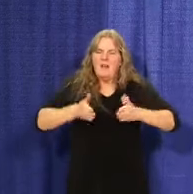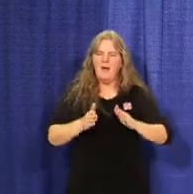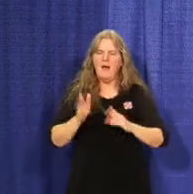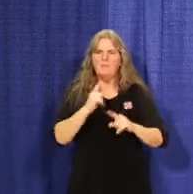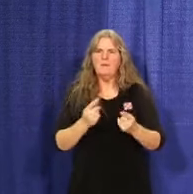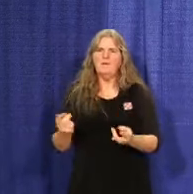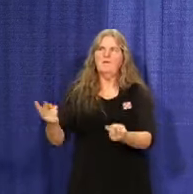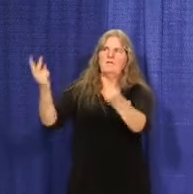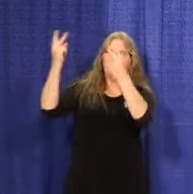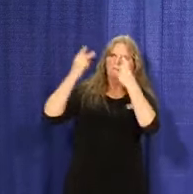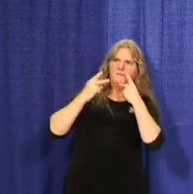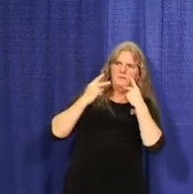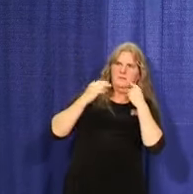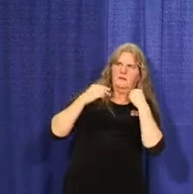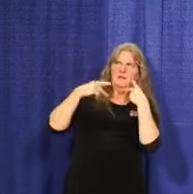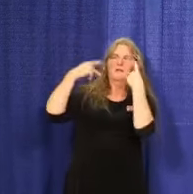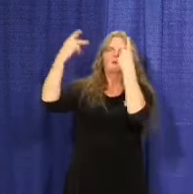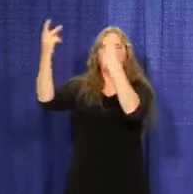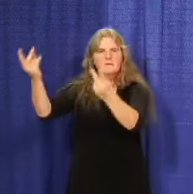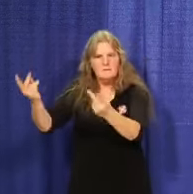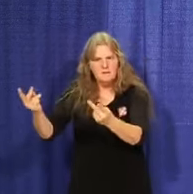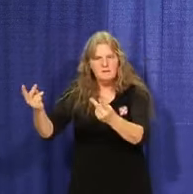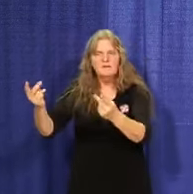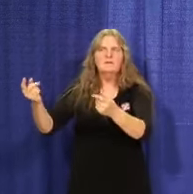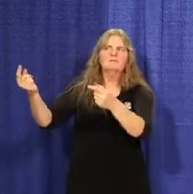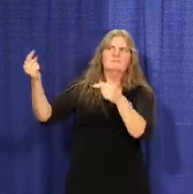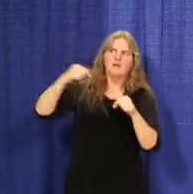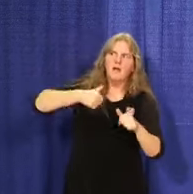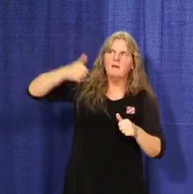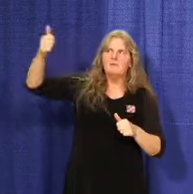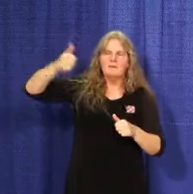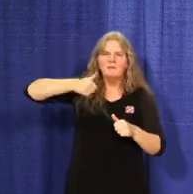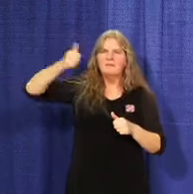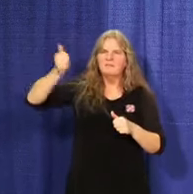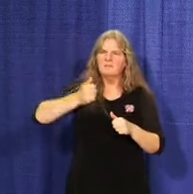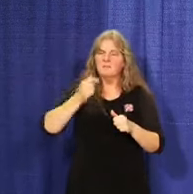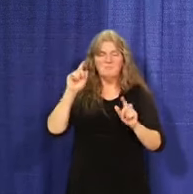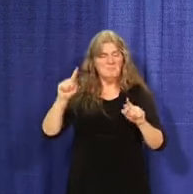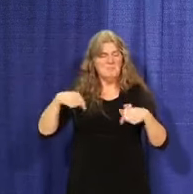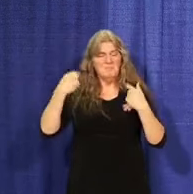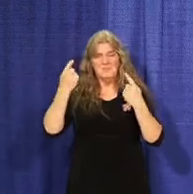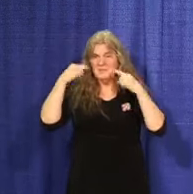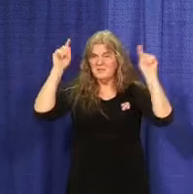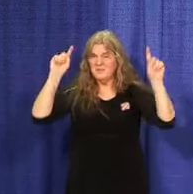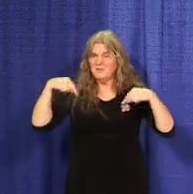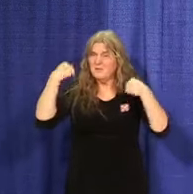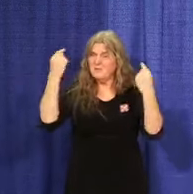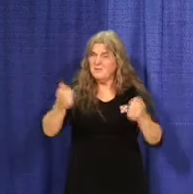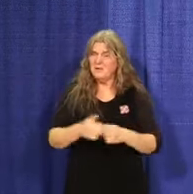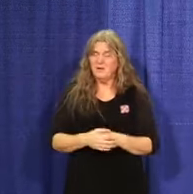back, we continue to do really well. A single confirmed case, an